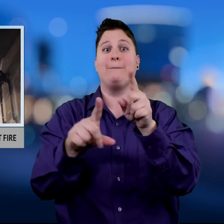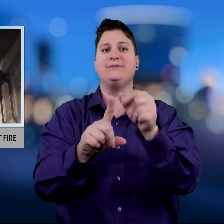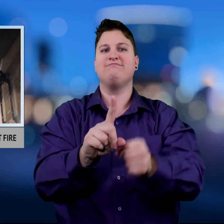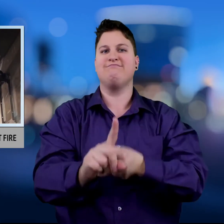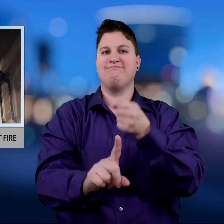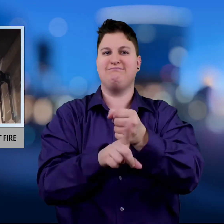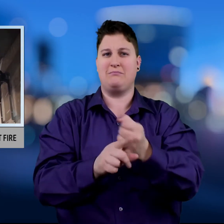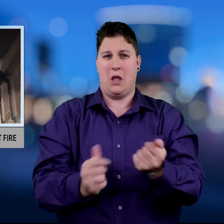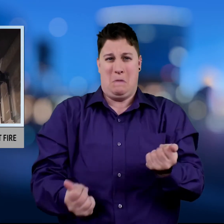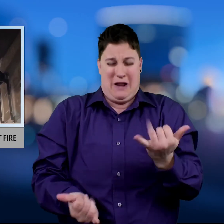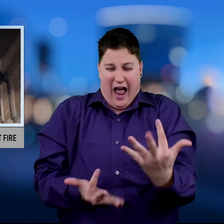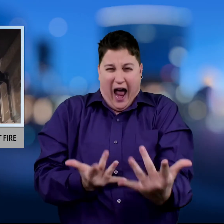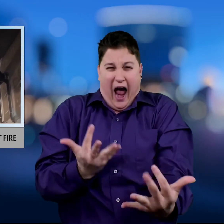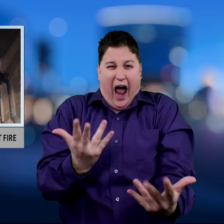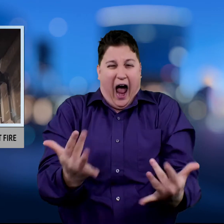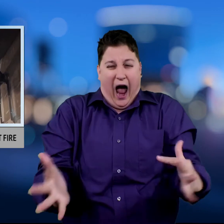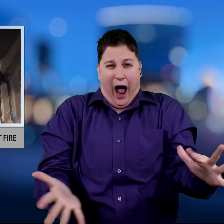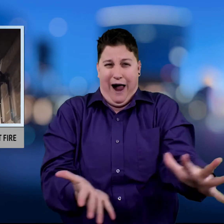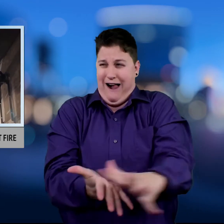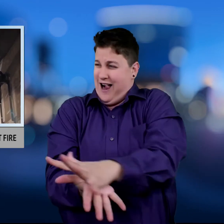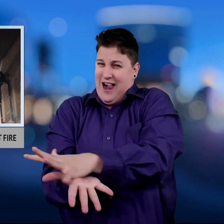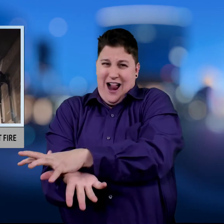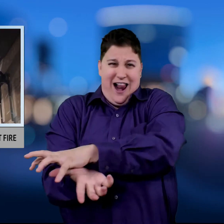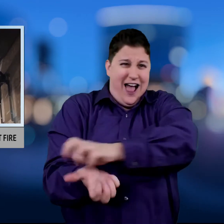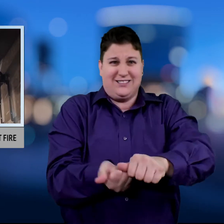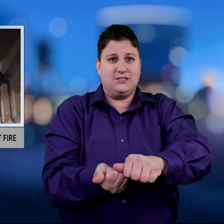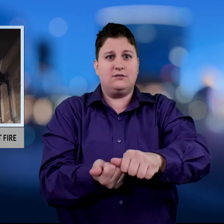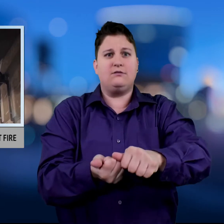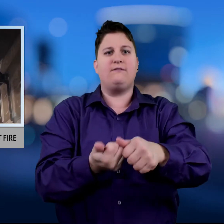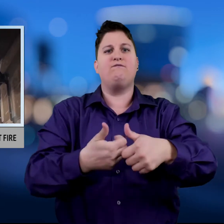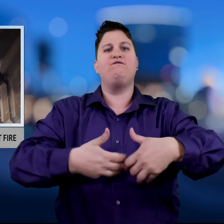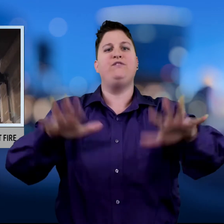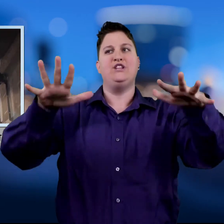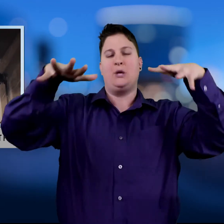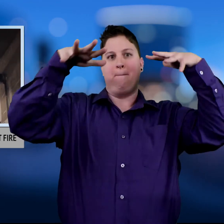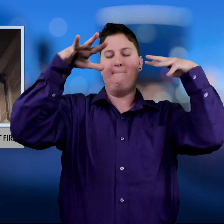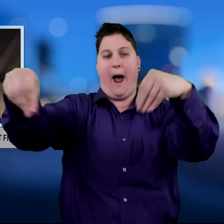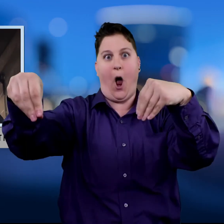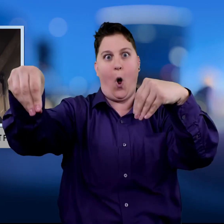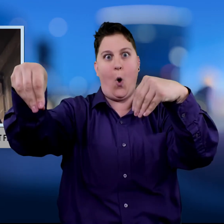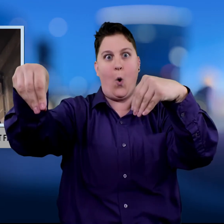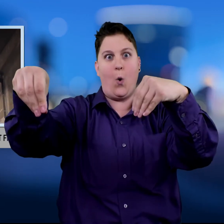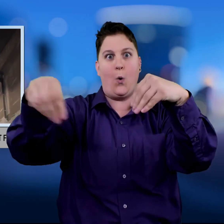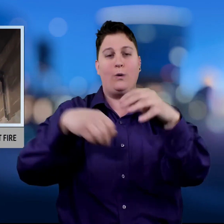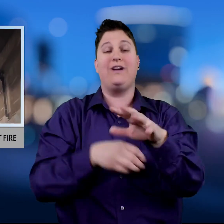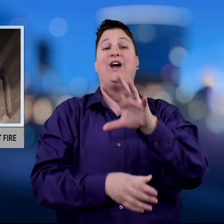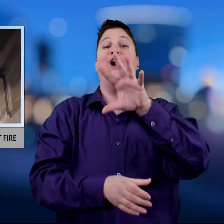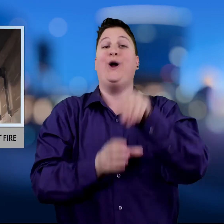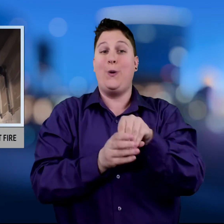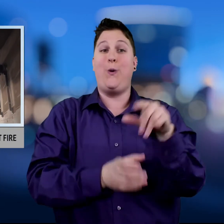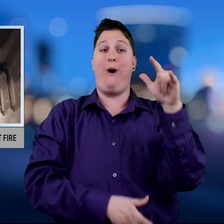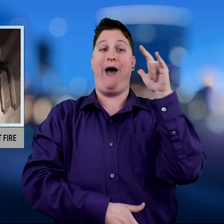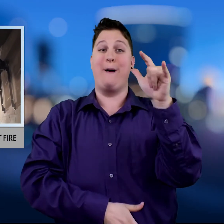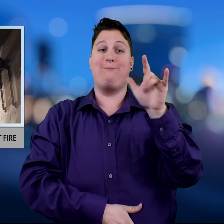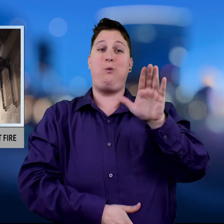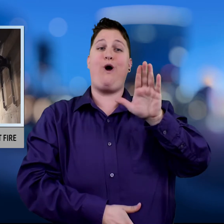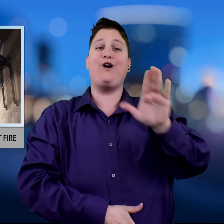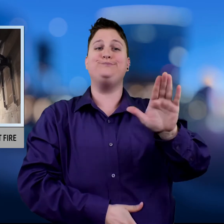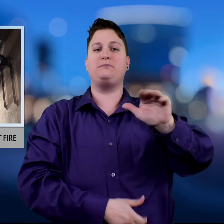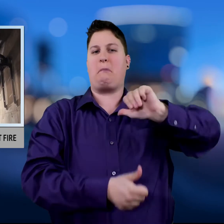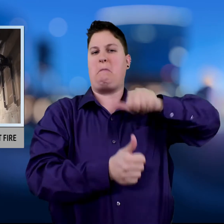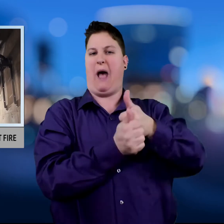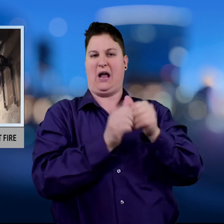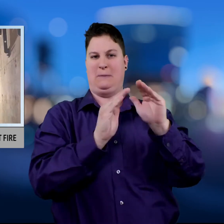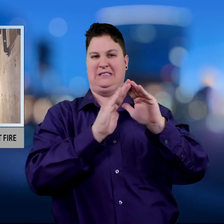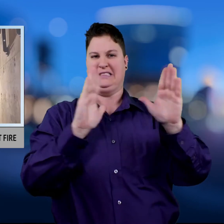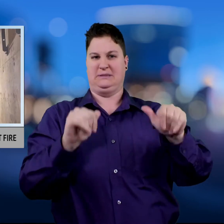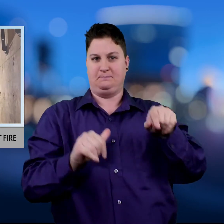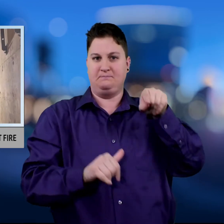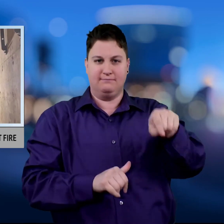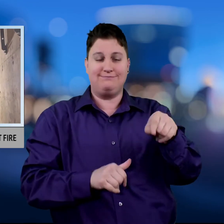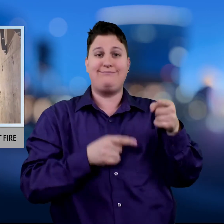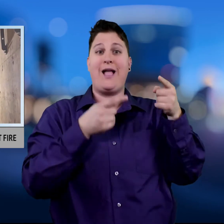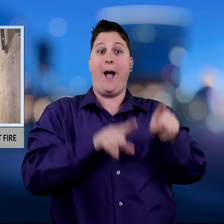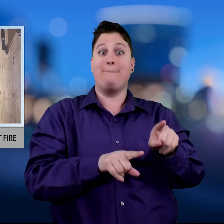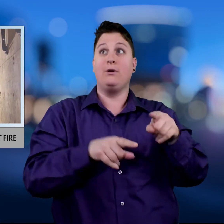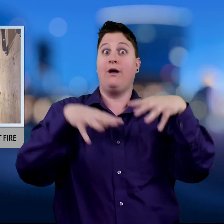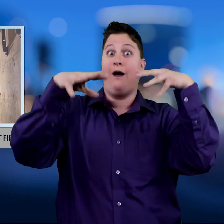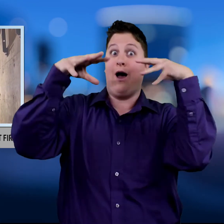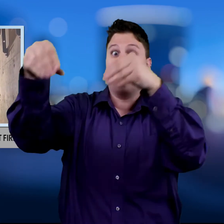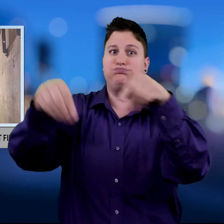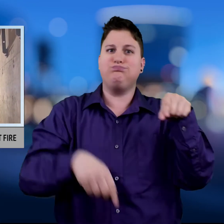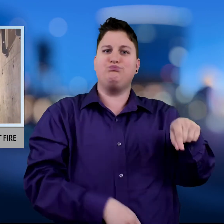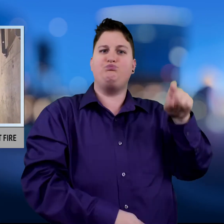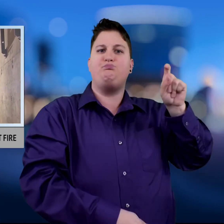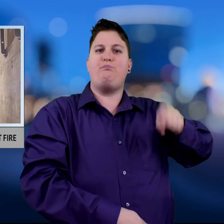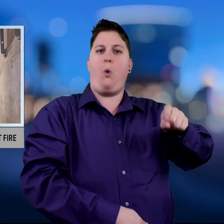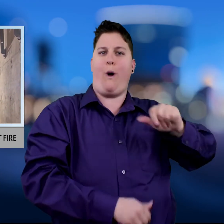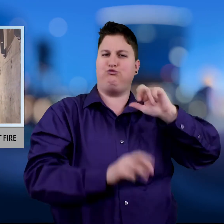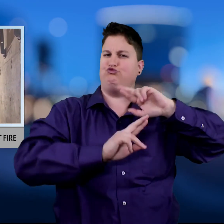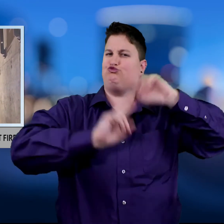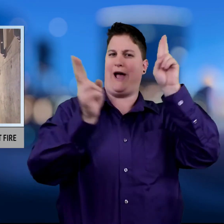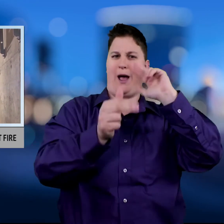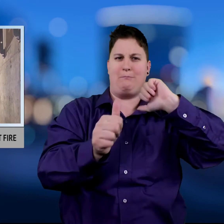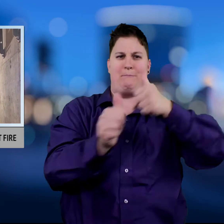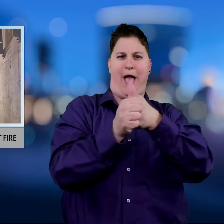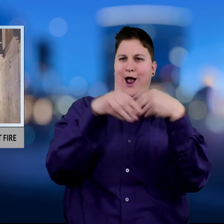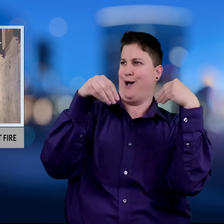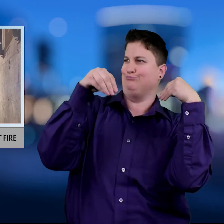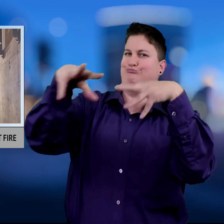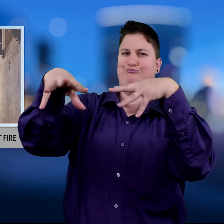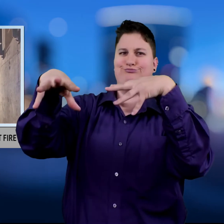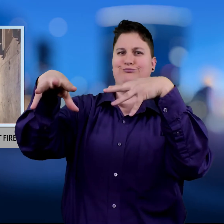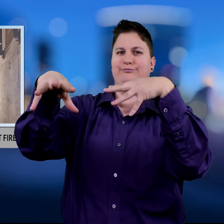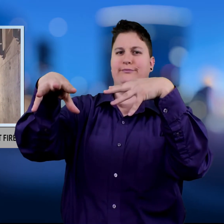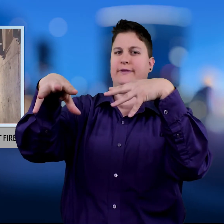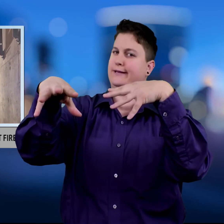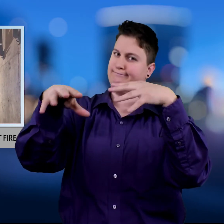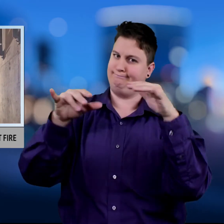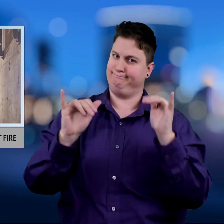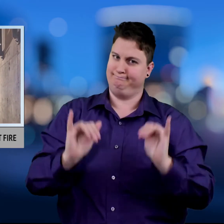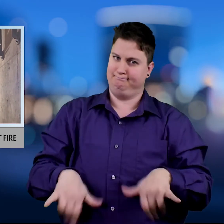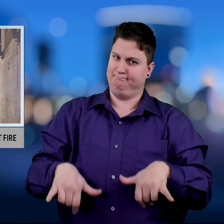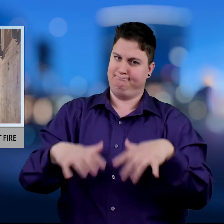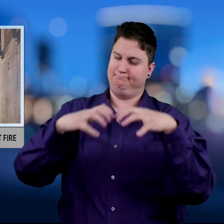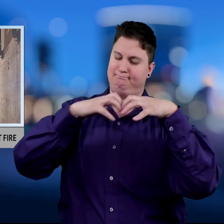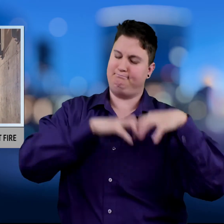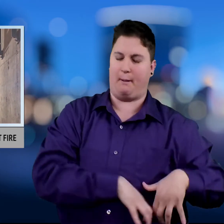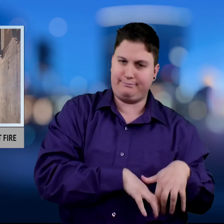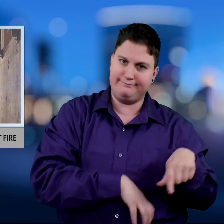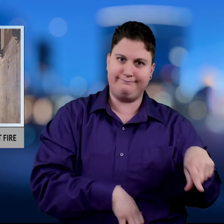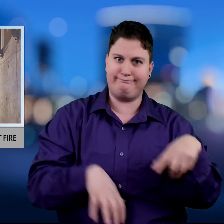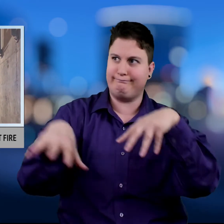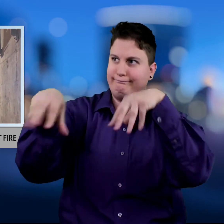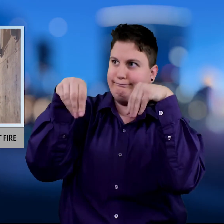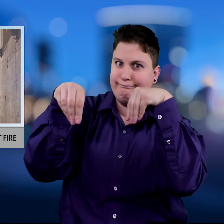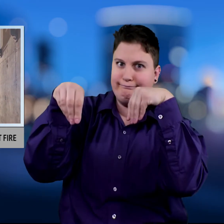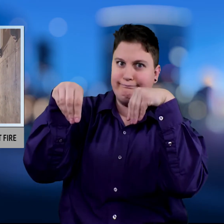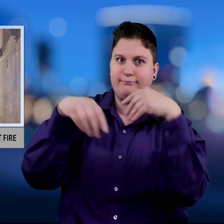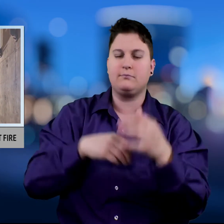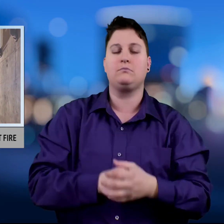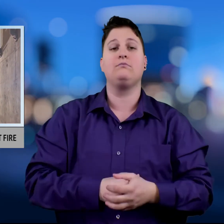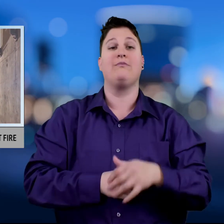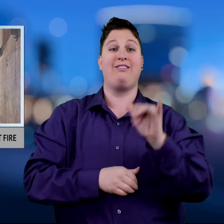including the airport's "redundant system" that should have provided backup power.